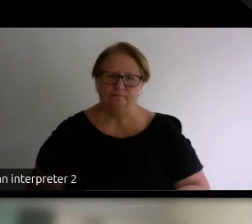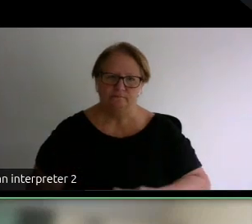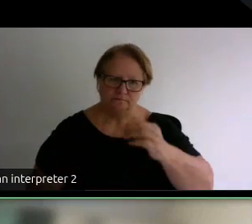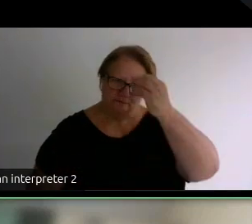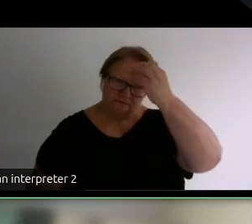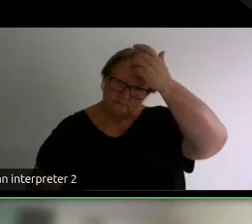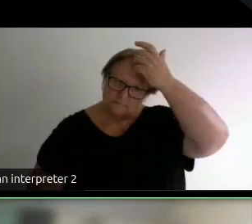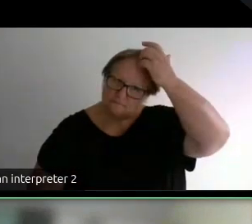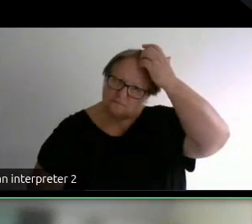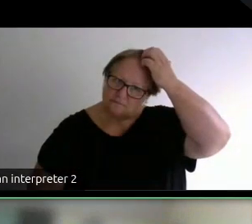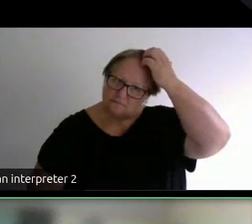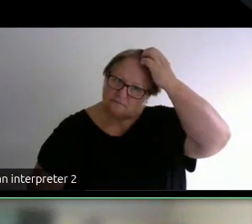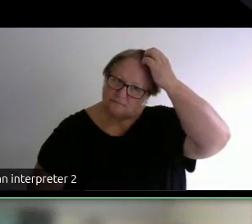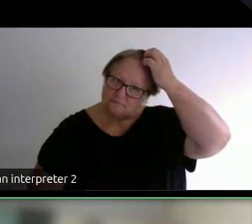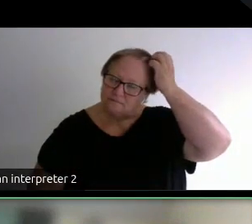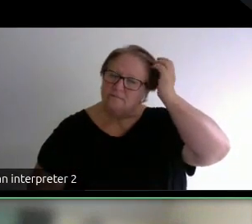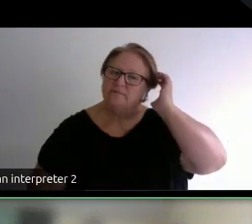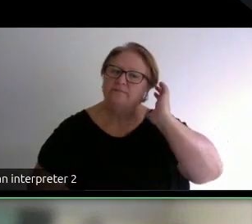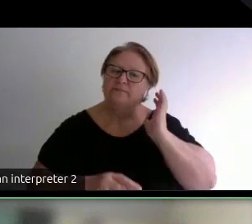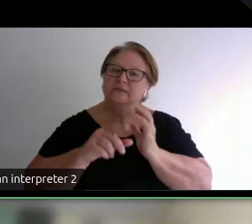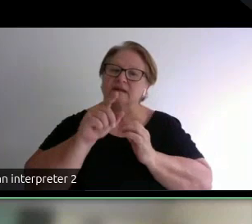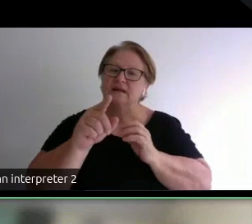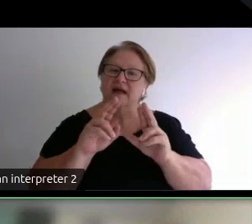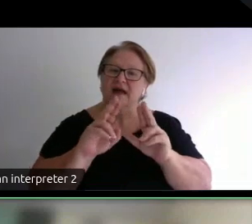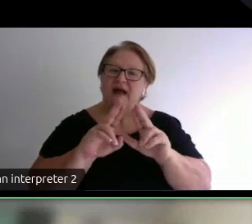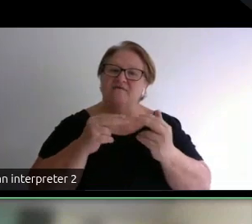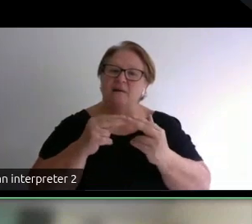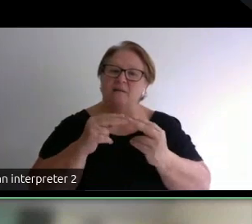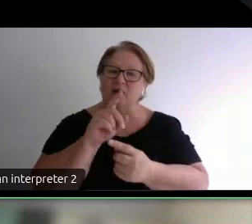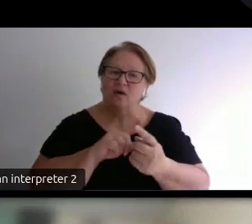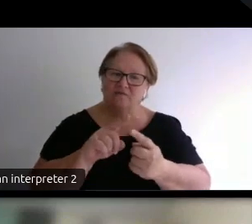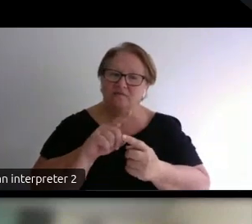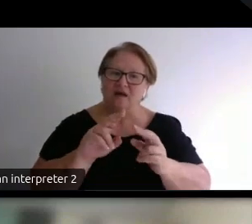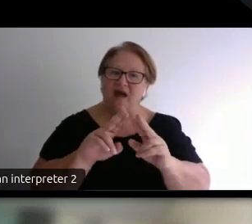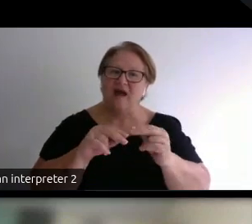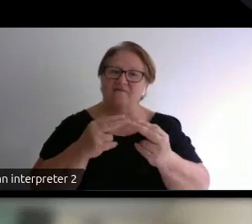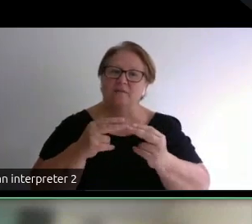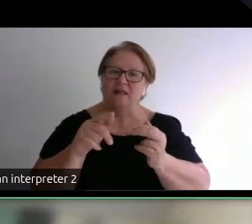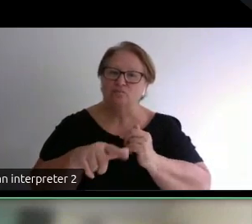Eligibility for the property conferences and property arbitration program. Parties